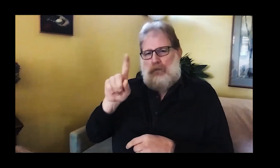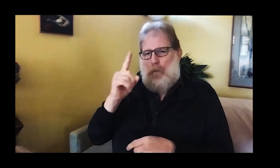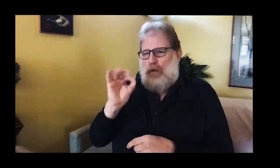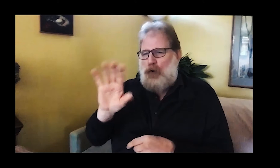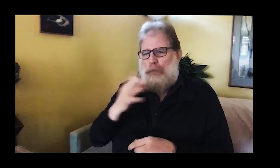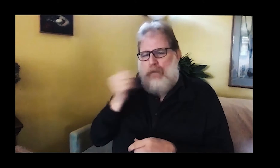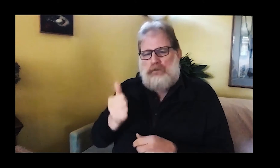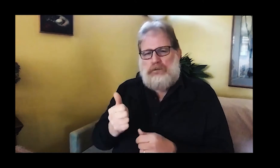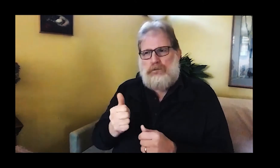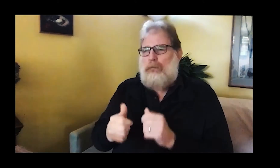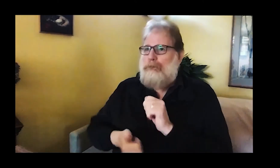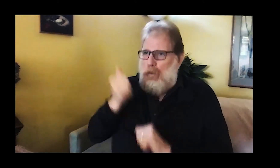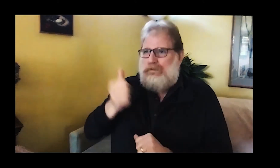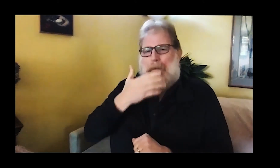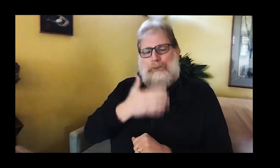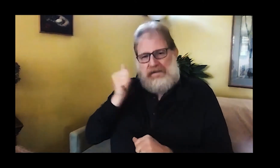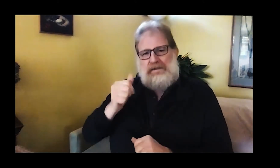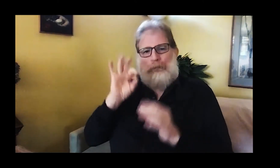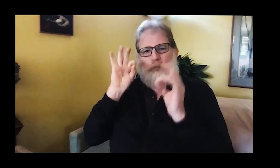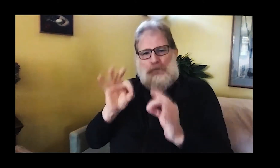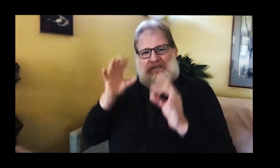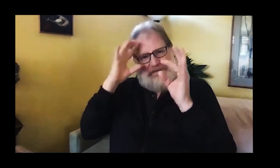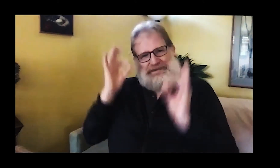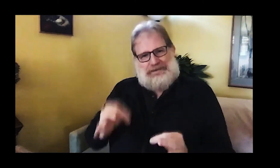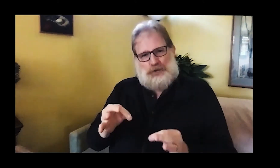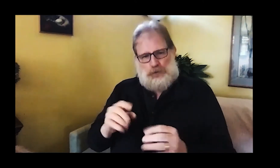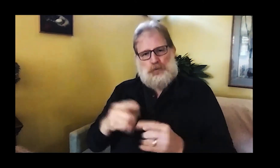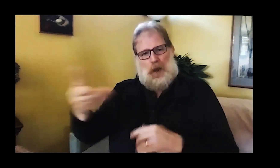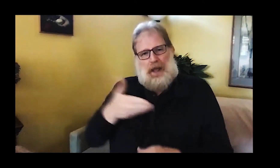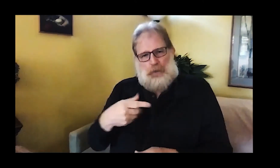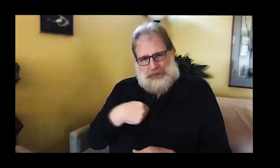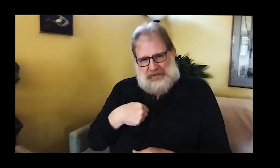her mind was really blown. She looked back and said that was one of the best decisions she ever